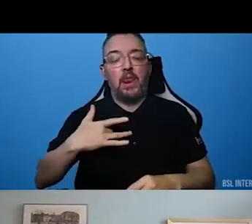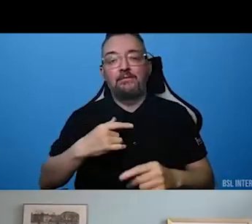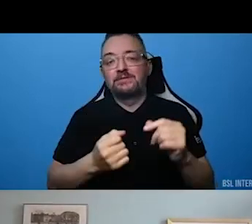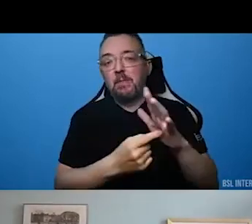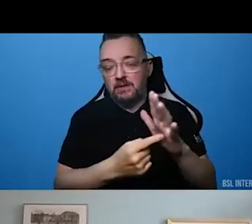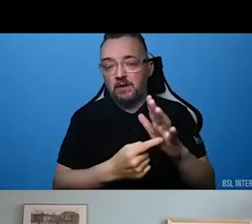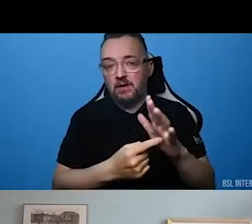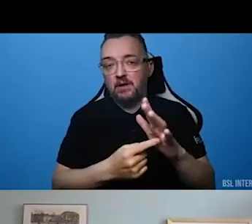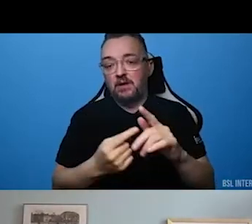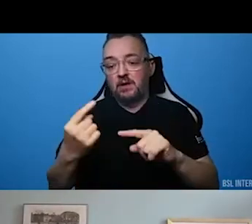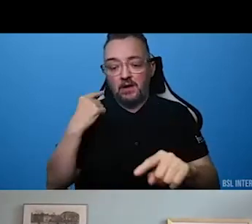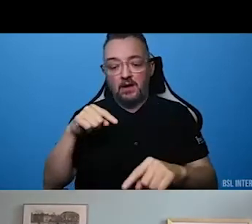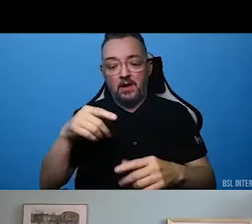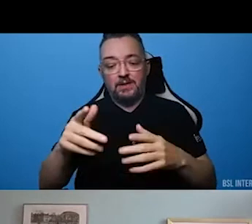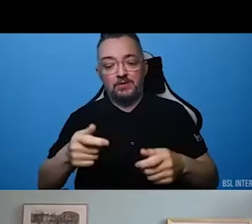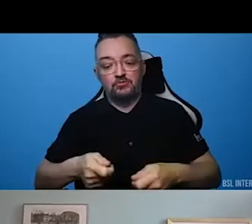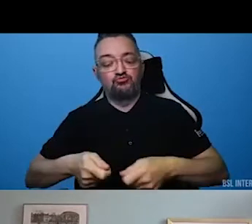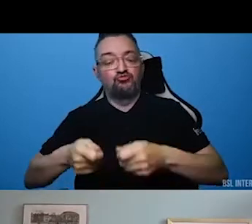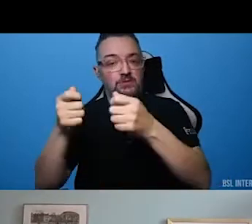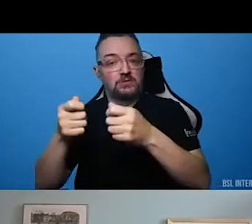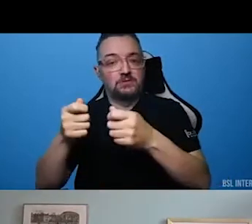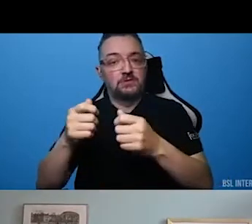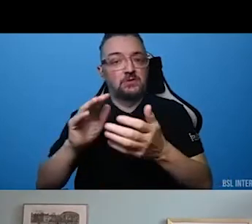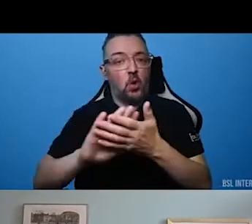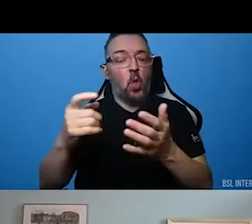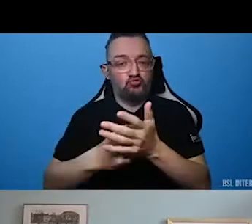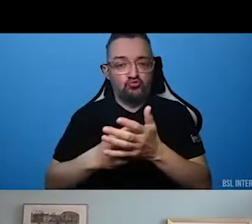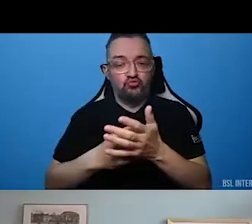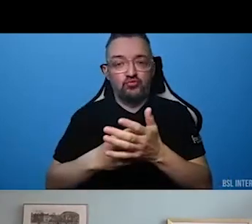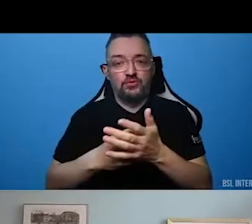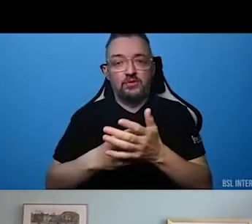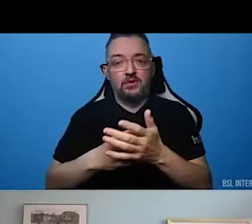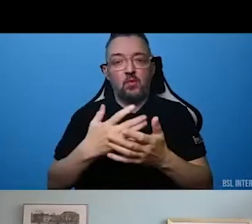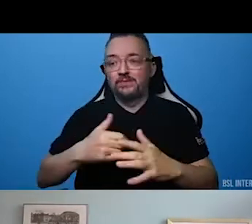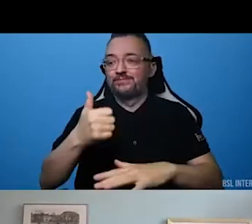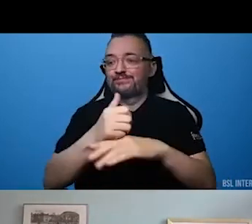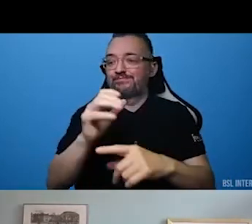this was raised in the Hollyrood Parliament with proposals outlined for a site in Greenock or Glasgow